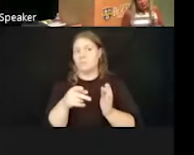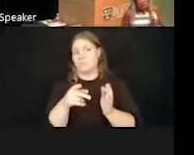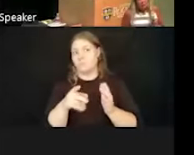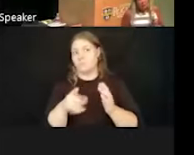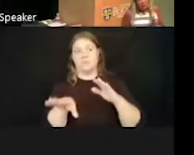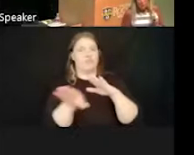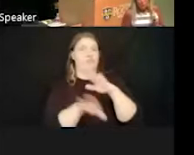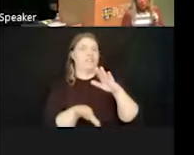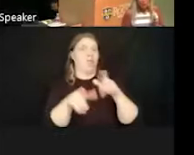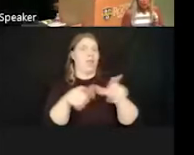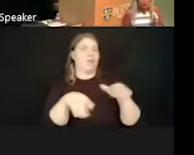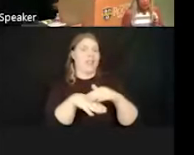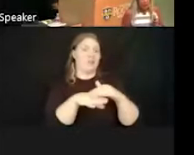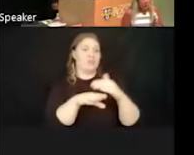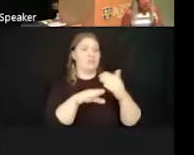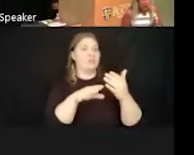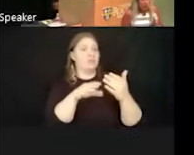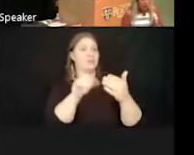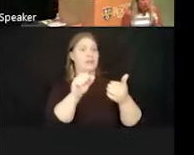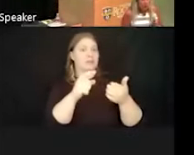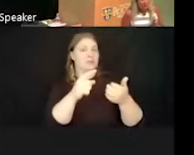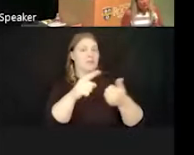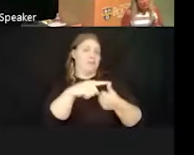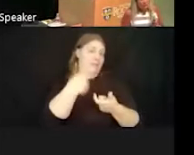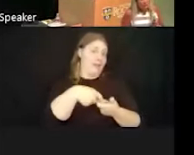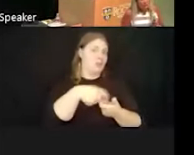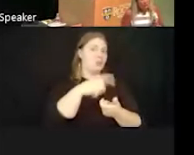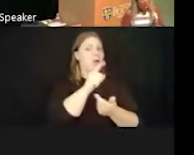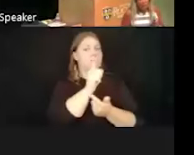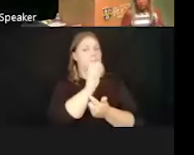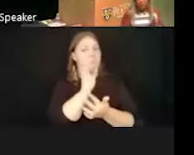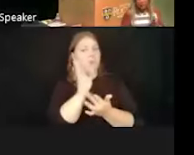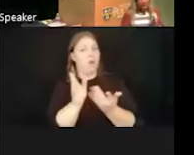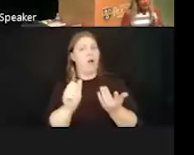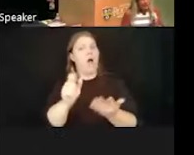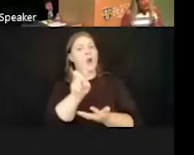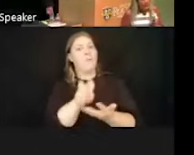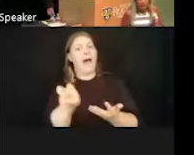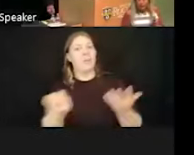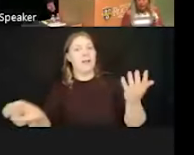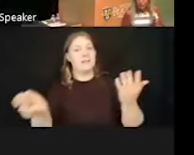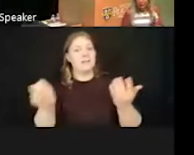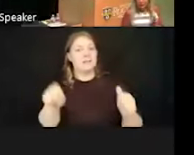with in Spanish but we're creating Pathways that really can be replicated in any language and that